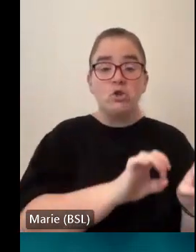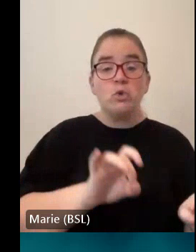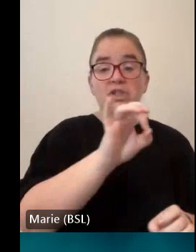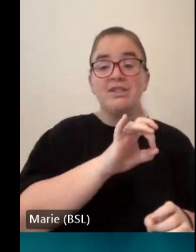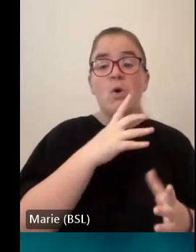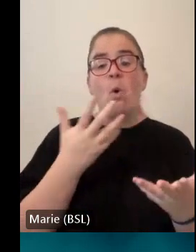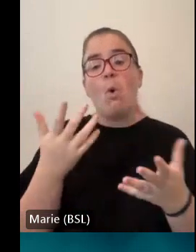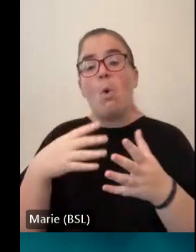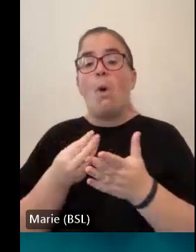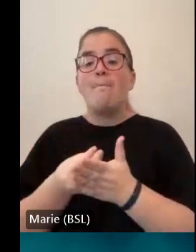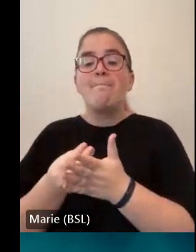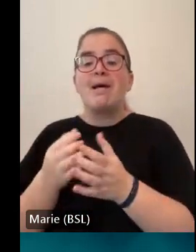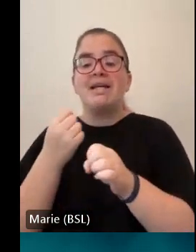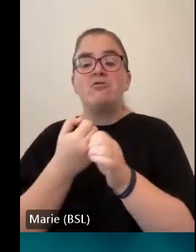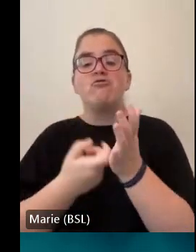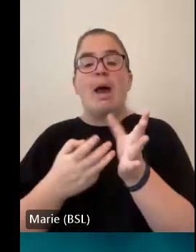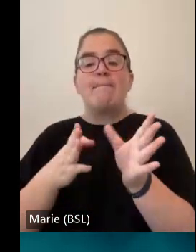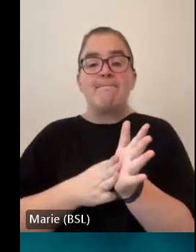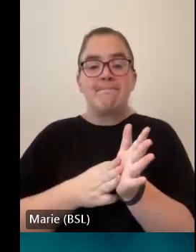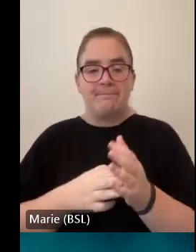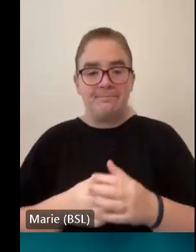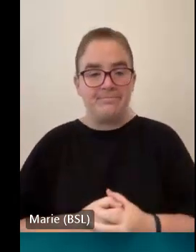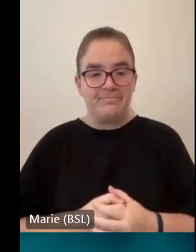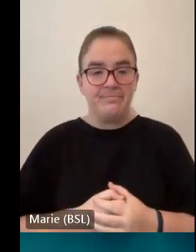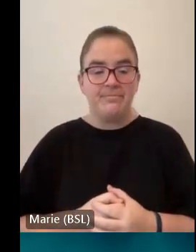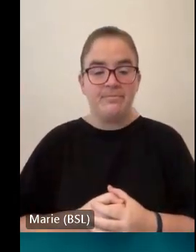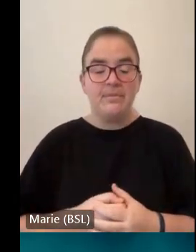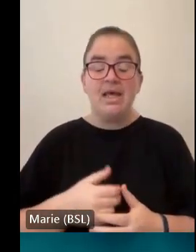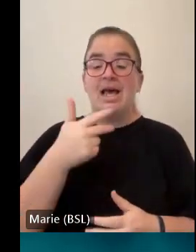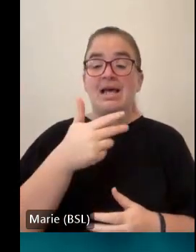and MoneyGram, and and 89% of dating on my Montford victims